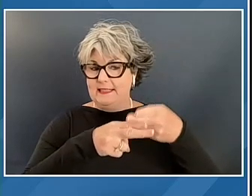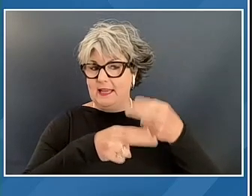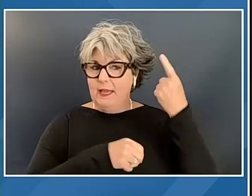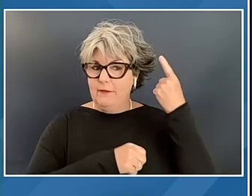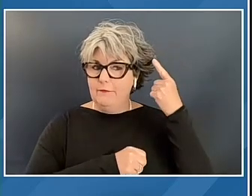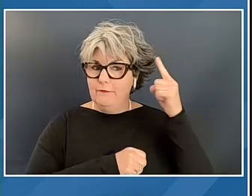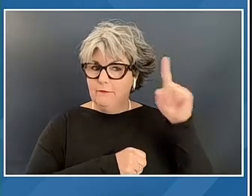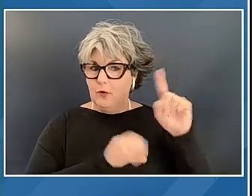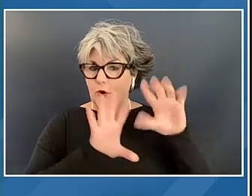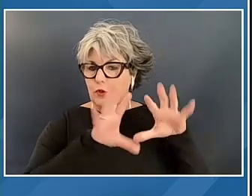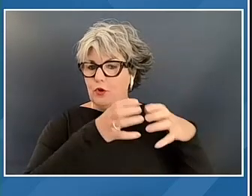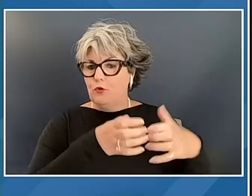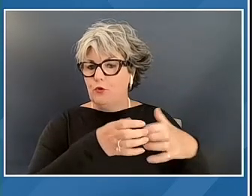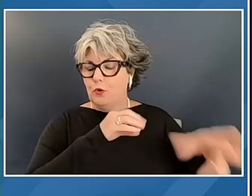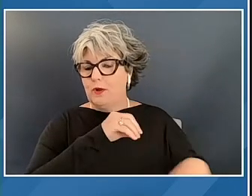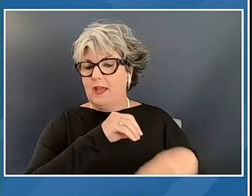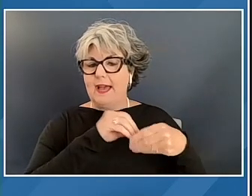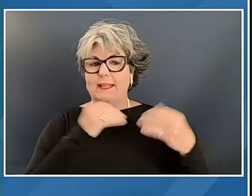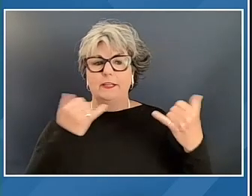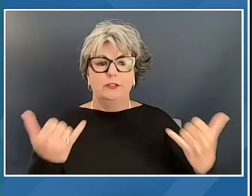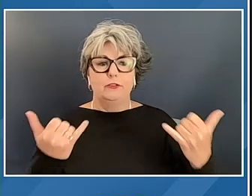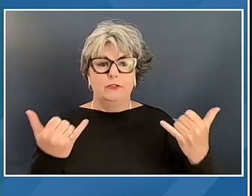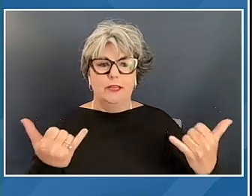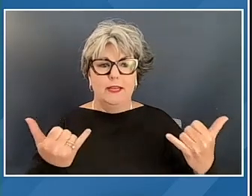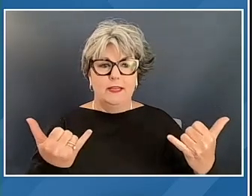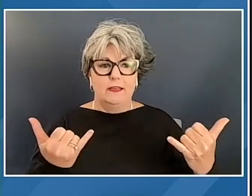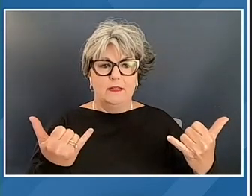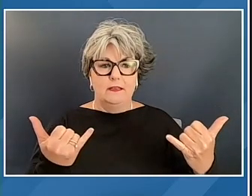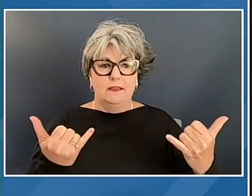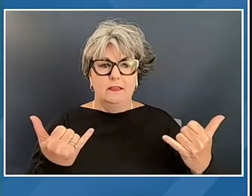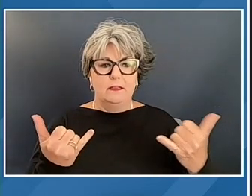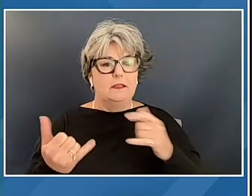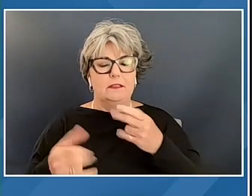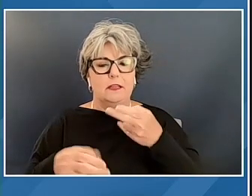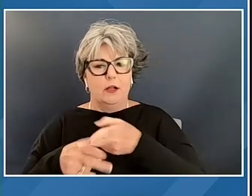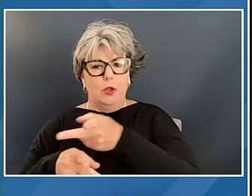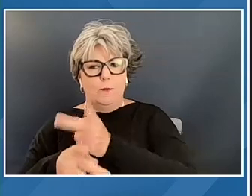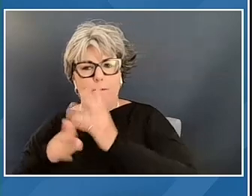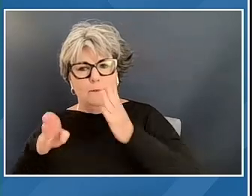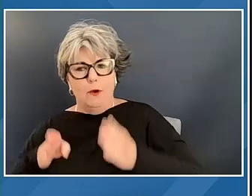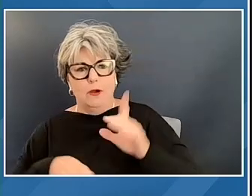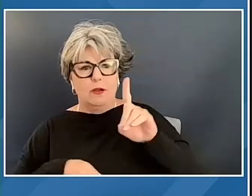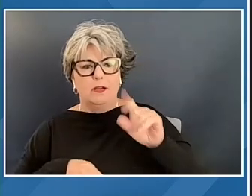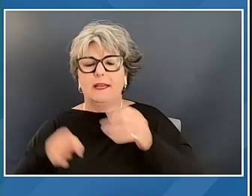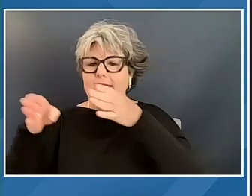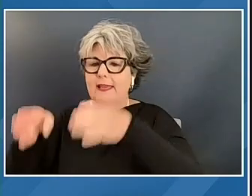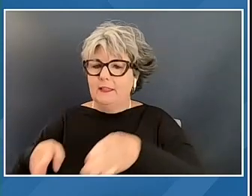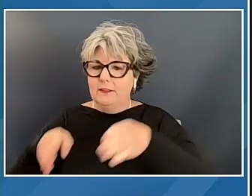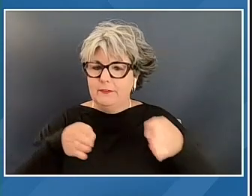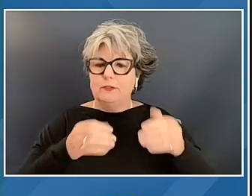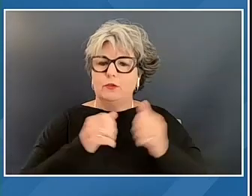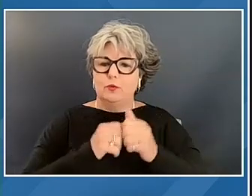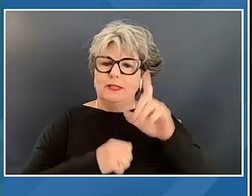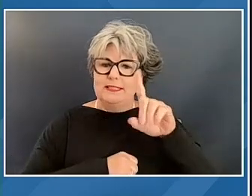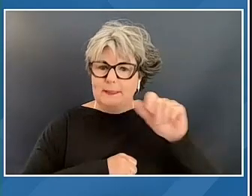that we added today. We're not going to call them borrowers with disabilities. They are individuals with disabilities or groups representing